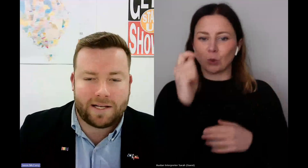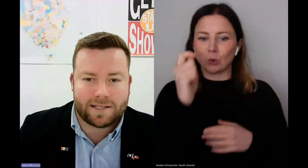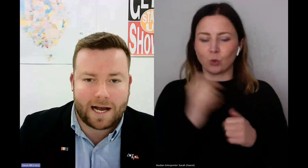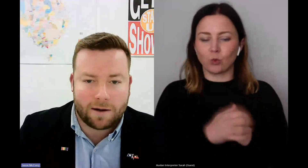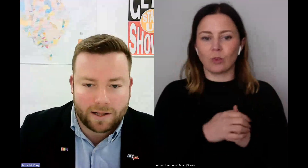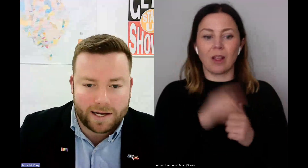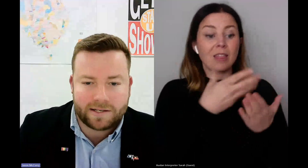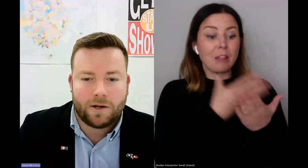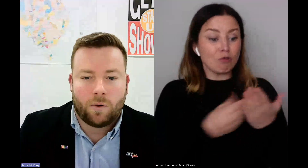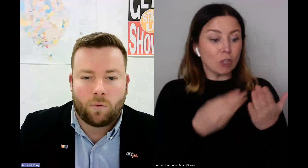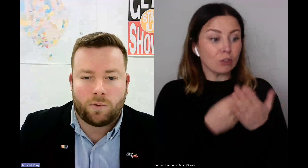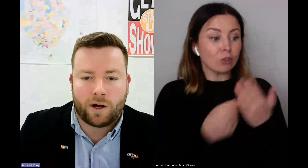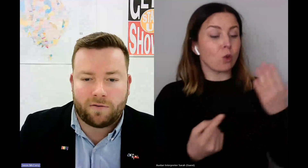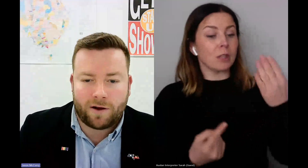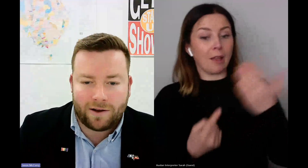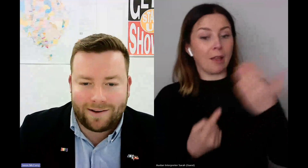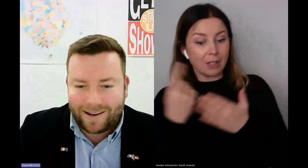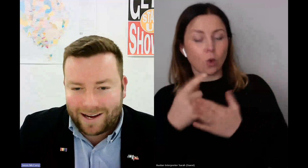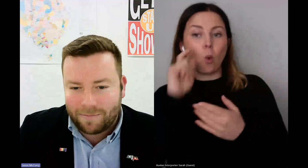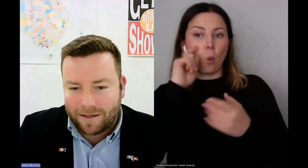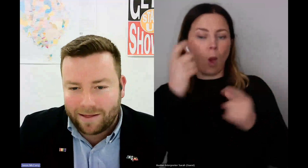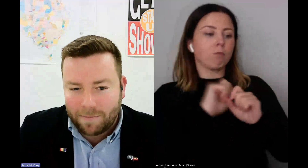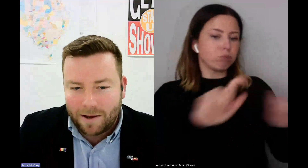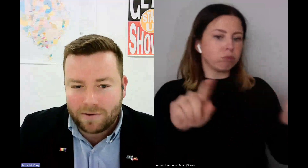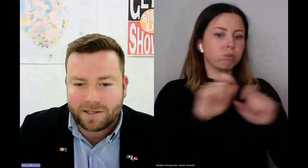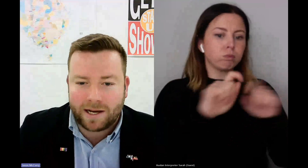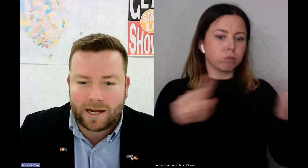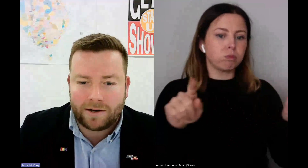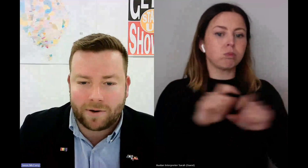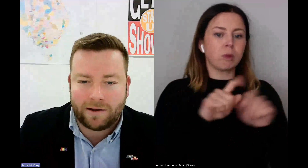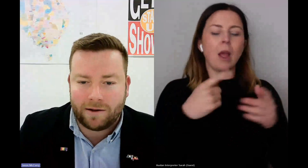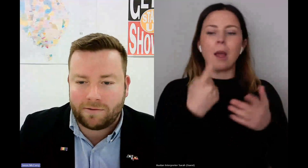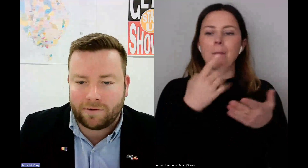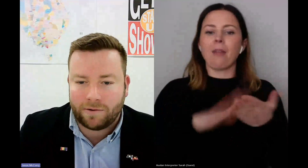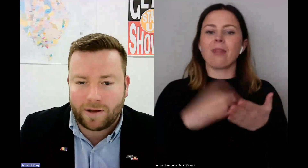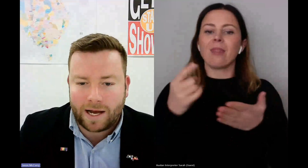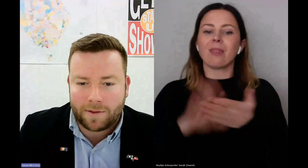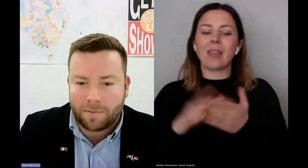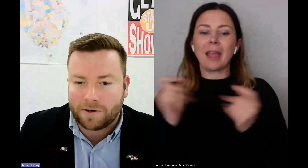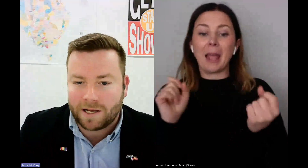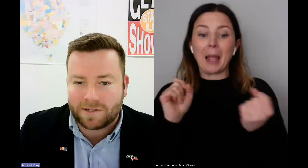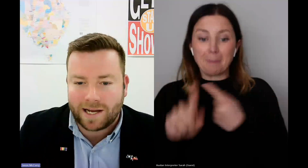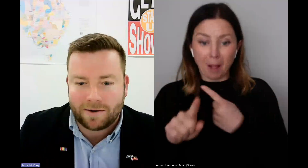events are released we will notify you in monthly emails and direct you to the most up-to-date